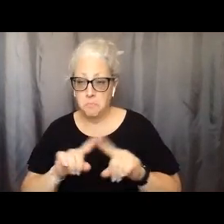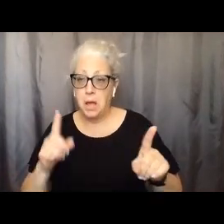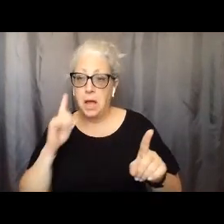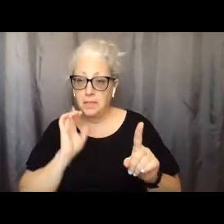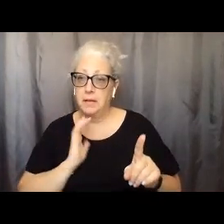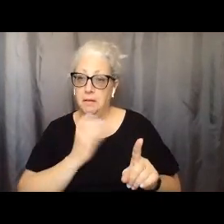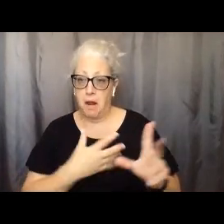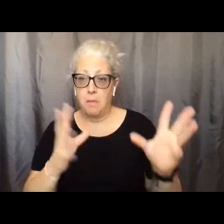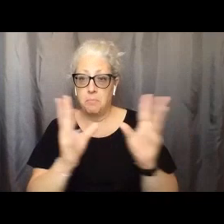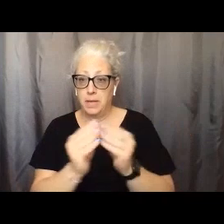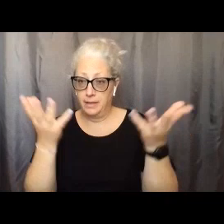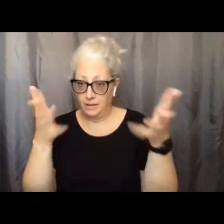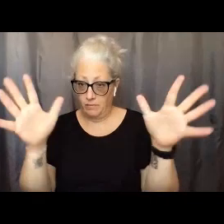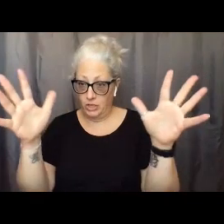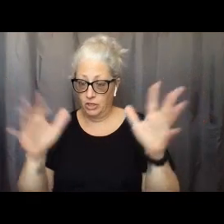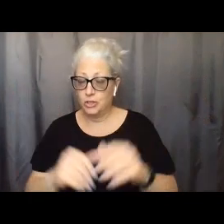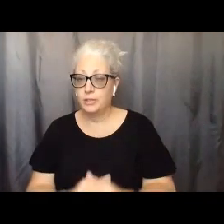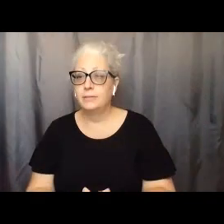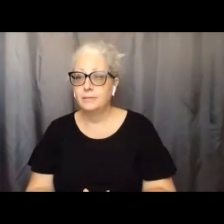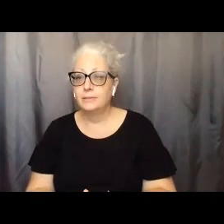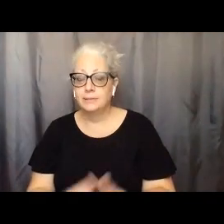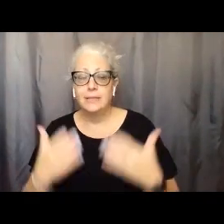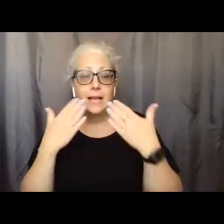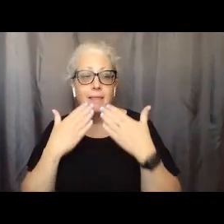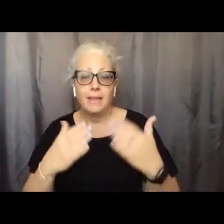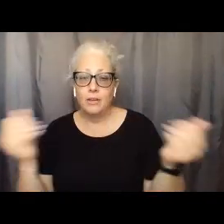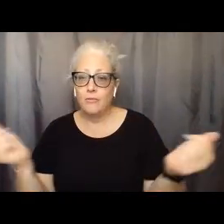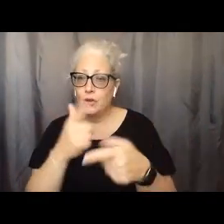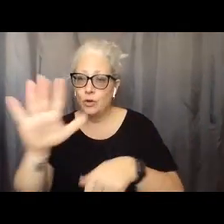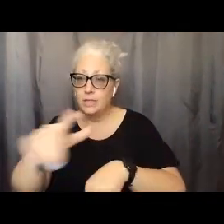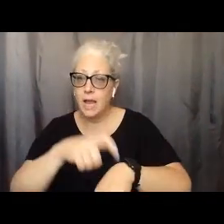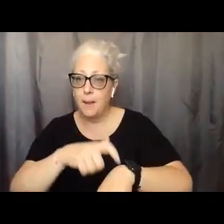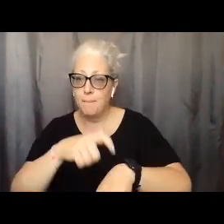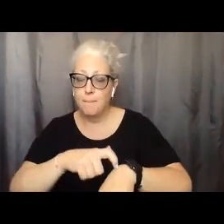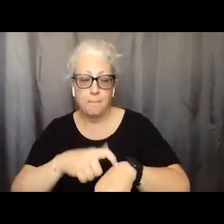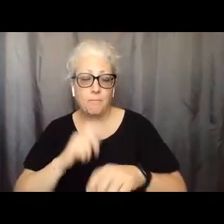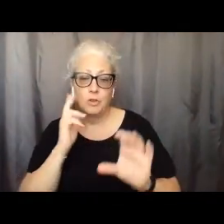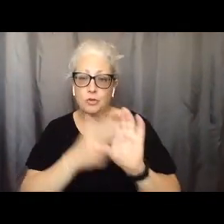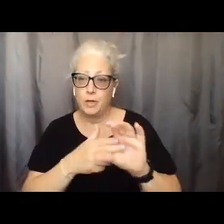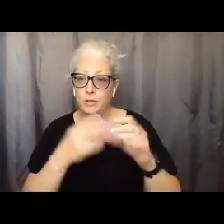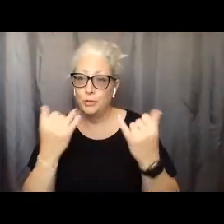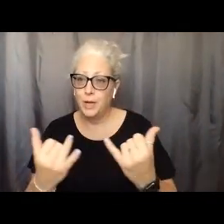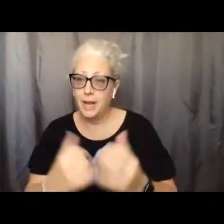[Roby Poche (DES)] Thank you everyone for your time and for joining us today. [Roby Poche (DES)] Have a good day.